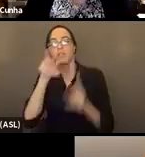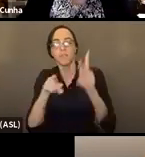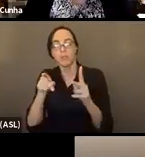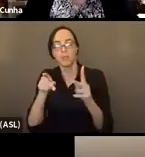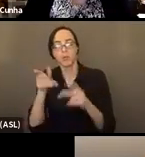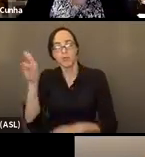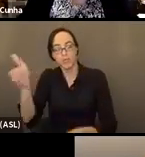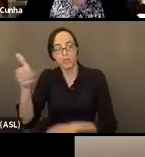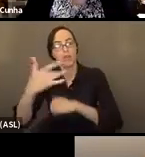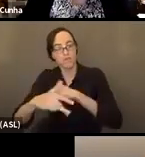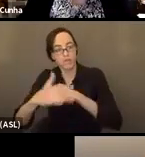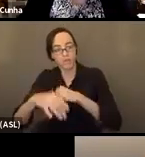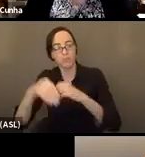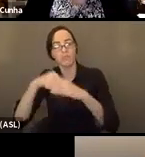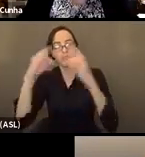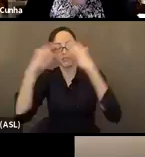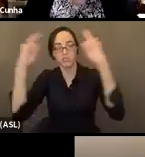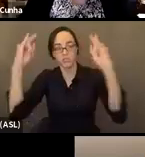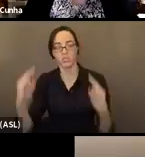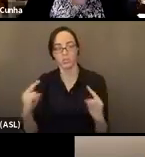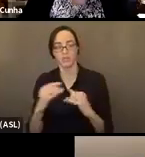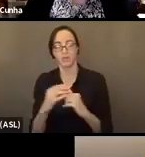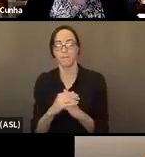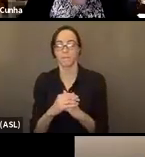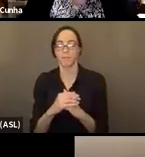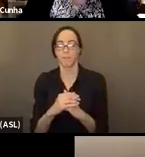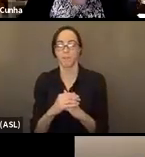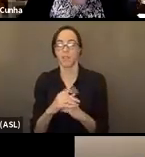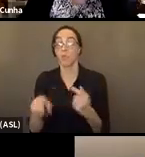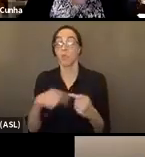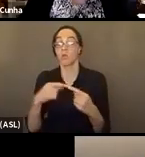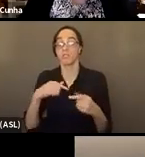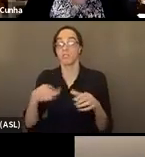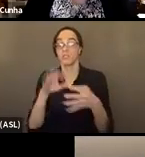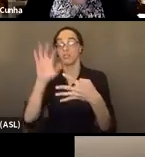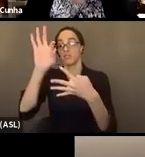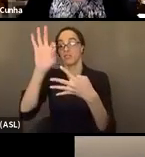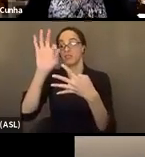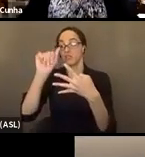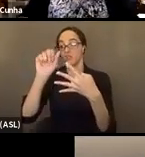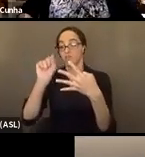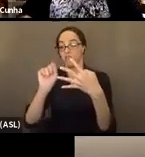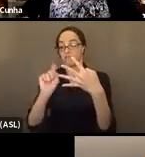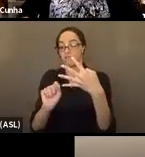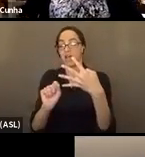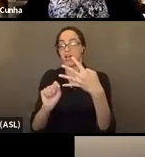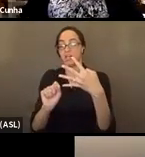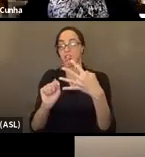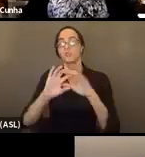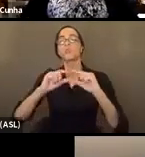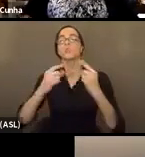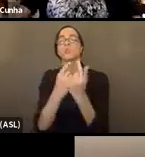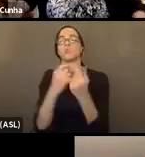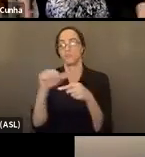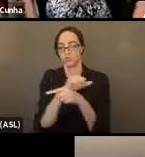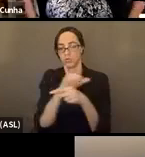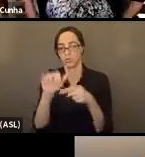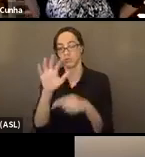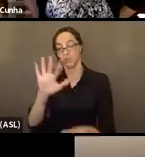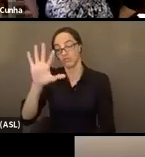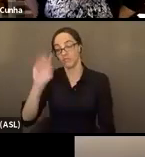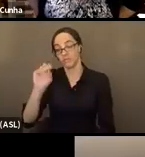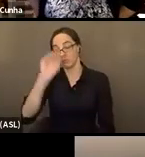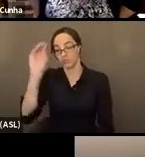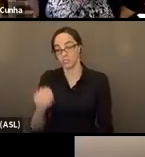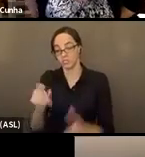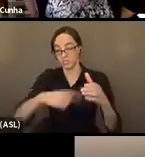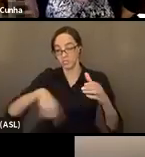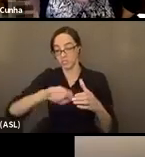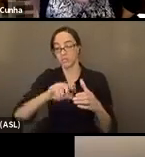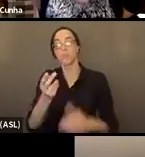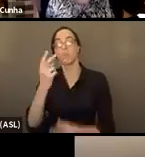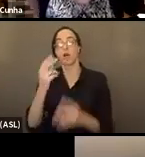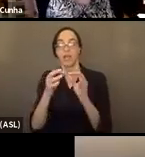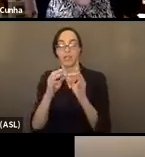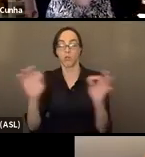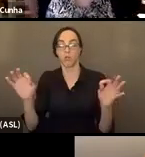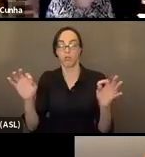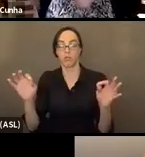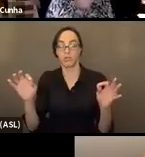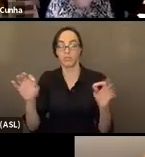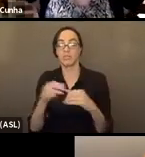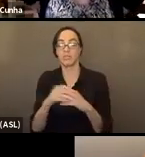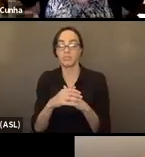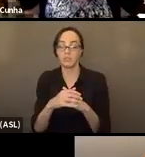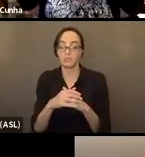did the fast training we had you know 50 percent of our fast people were were bilingual so i think